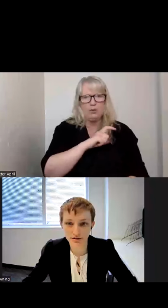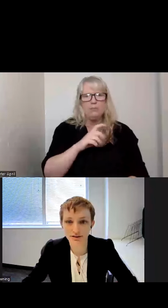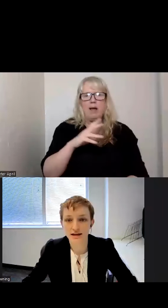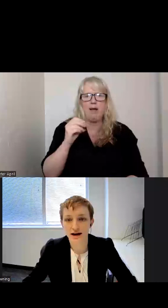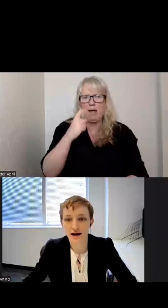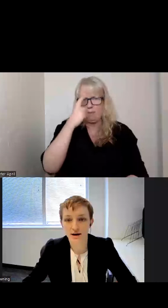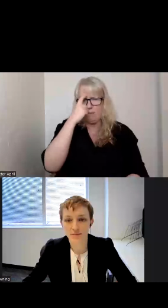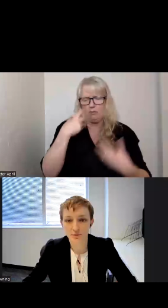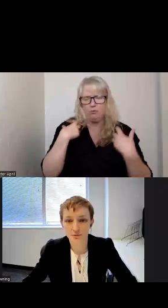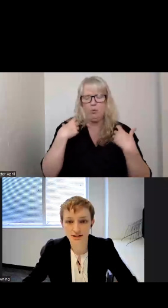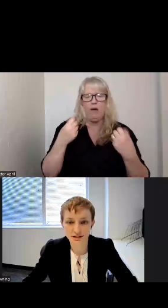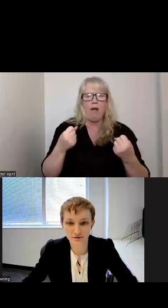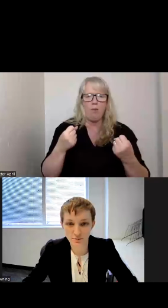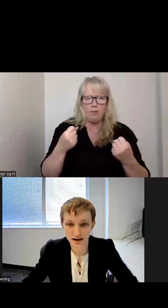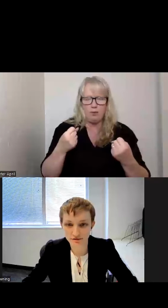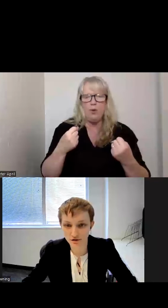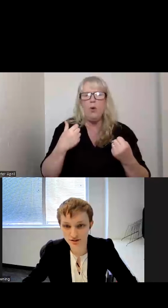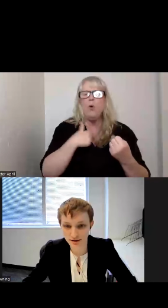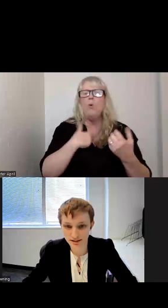HEALTH, WE WANT TO REMIND YOU